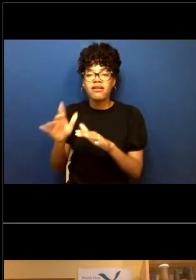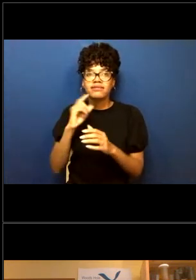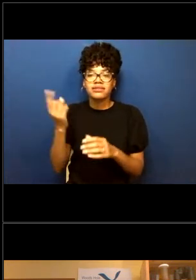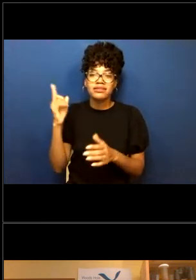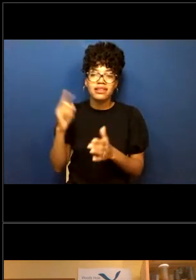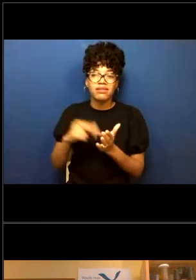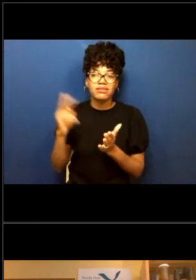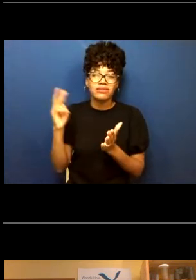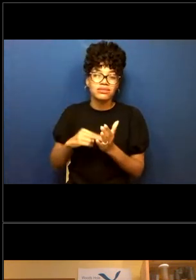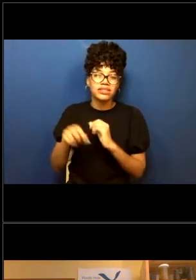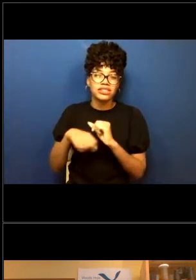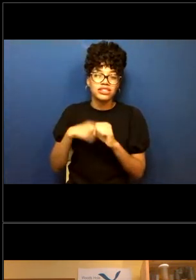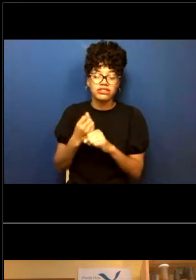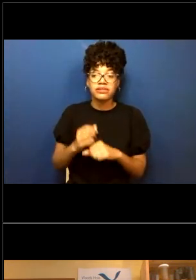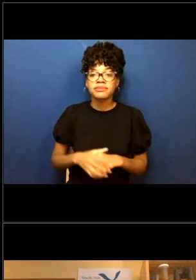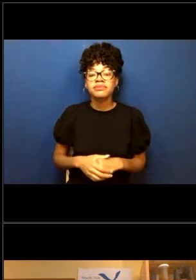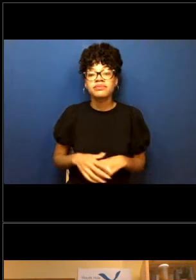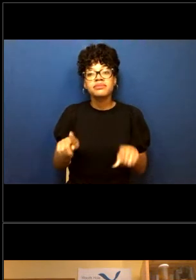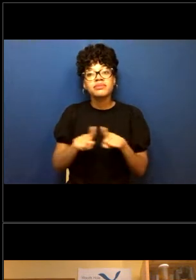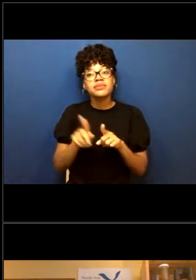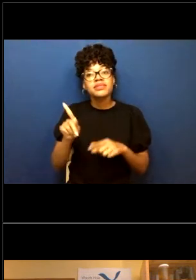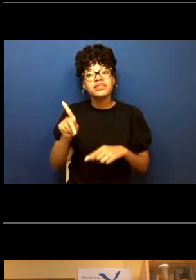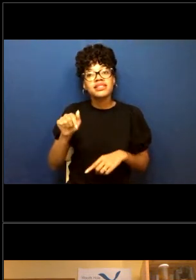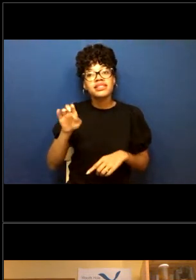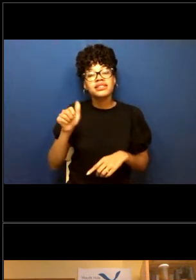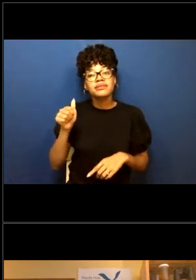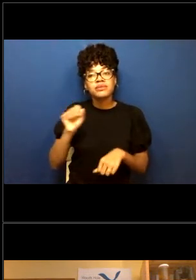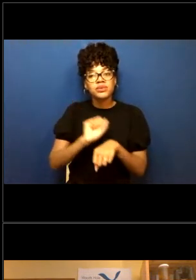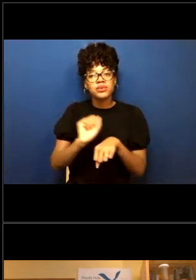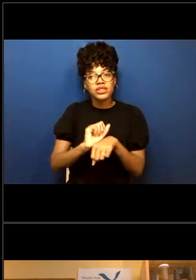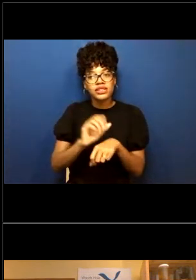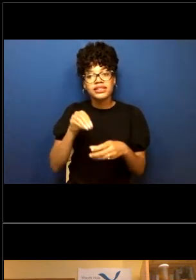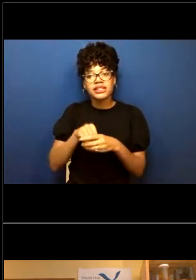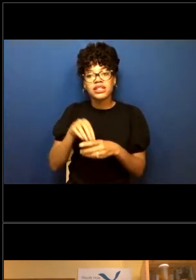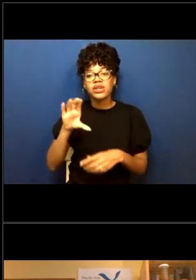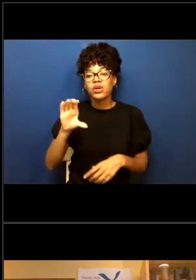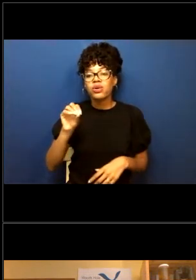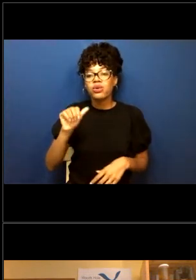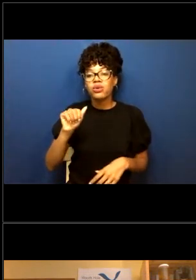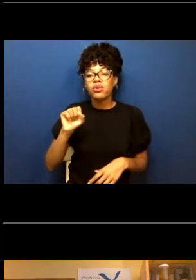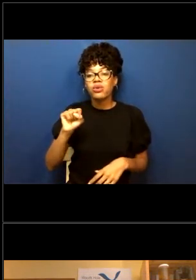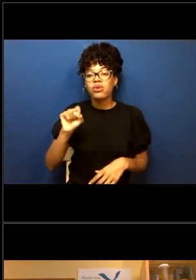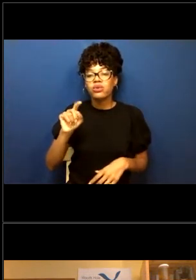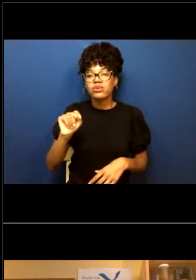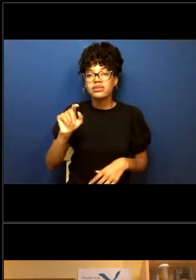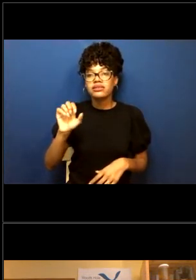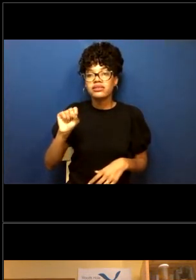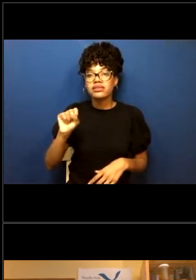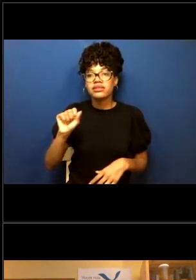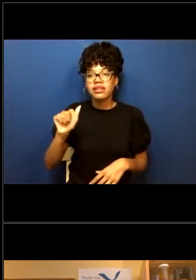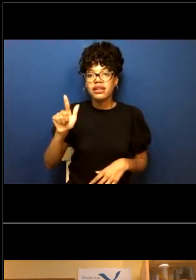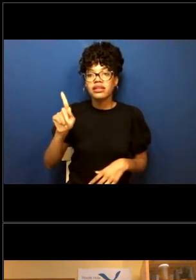from the traditional lands of the Coast Salish. Including the first people of Seattle, the Duwamish people past and present.